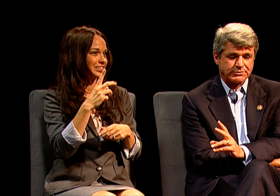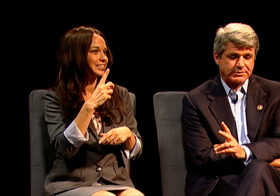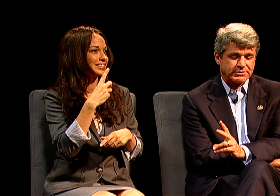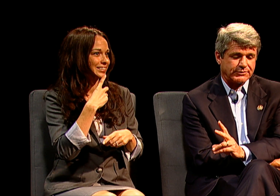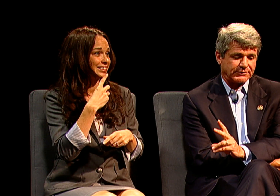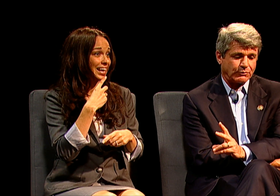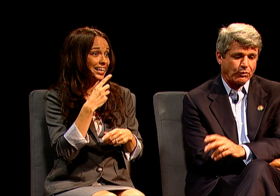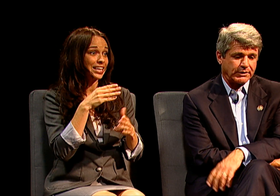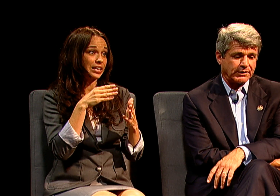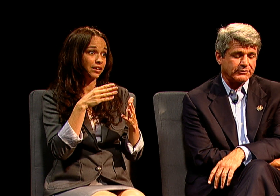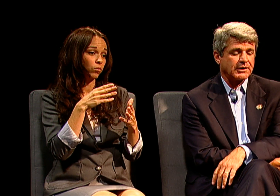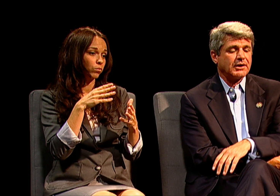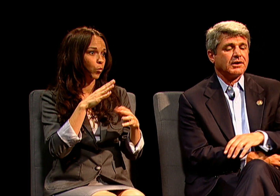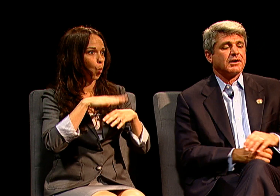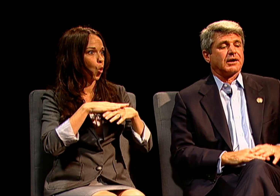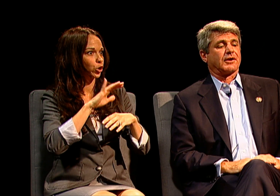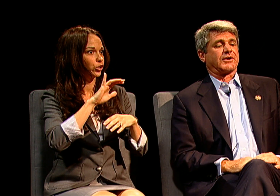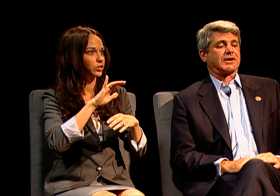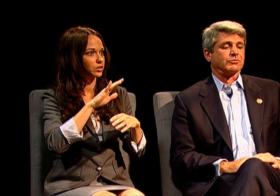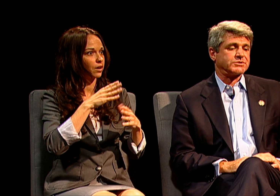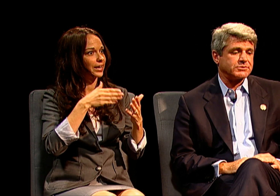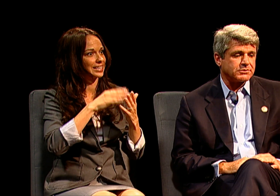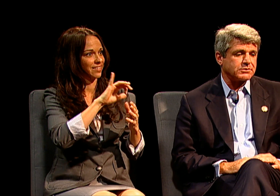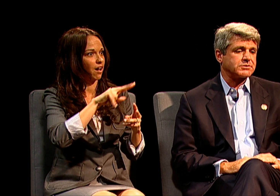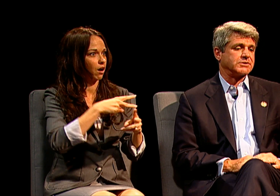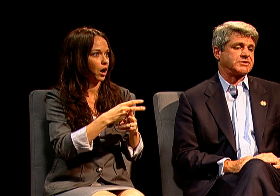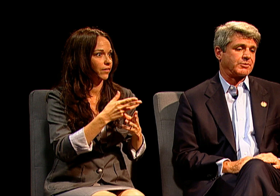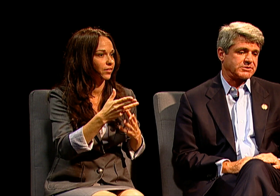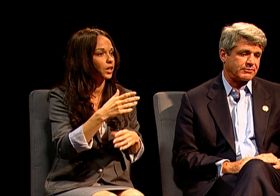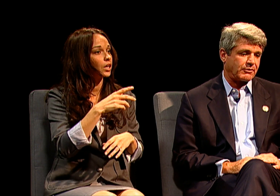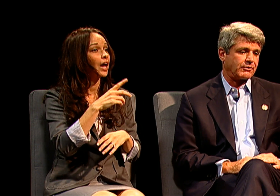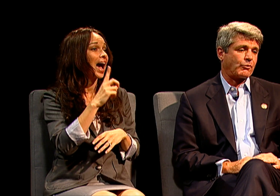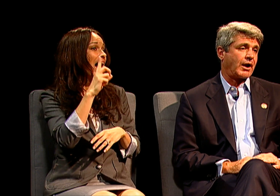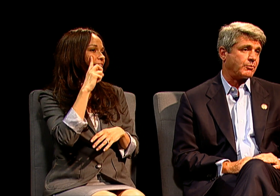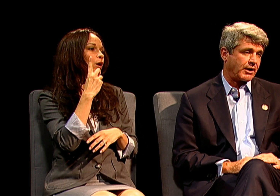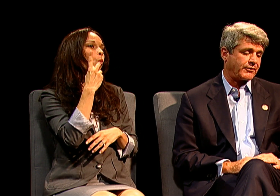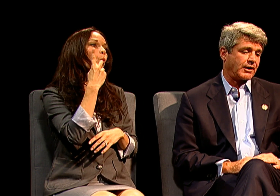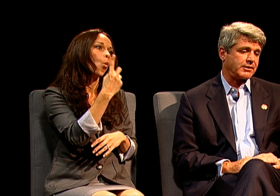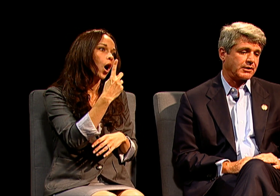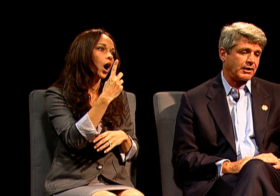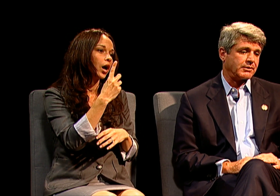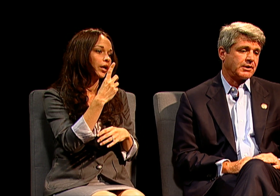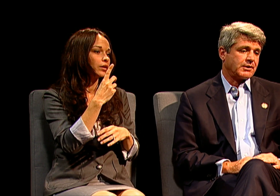THOSE ARE THE TWO THINGS HE WARNED AGAINST. AND I THINK HE WAS TO SOME EXTENT VERY RIGHT ABOUT THAT.